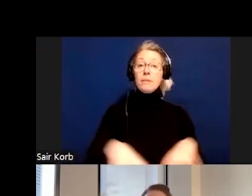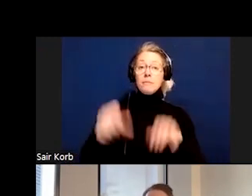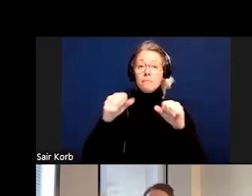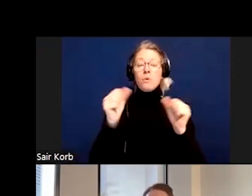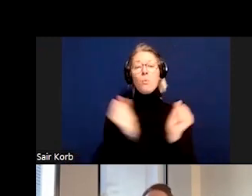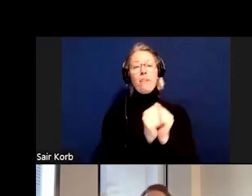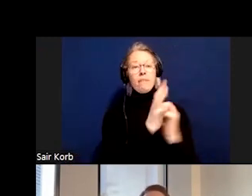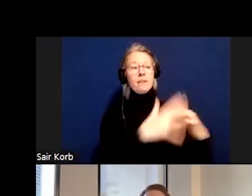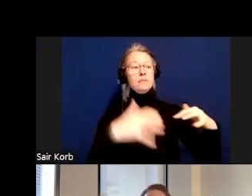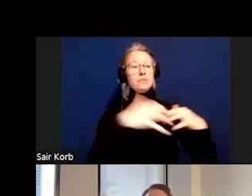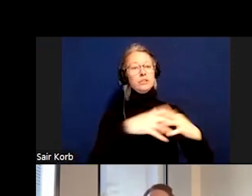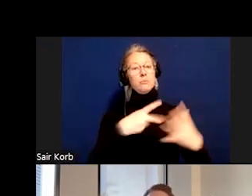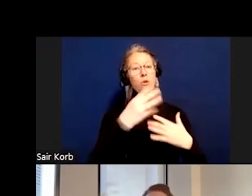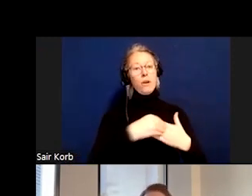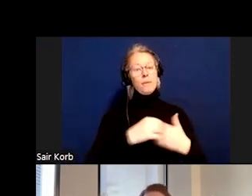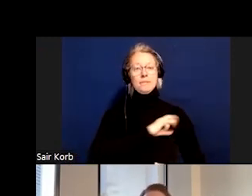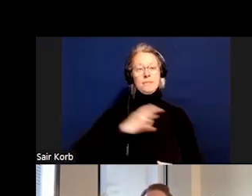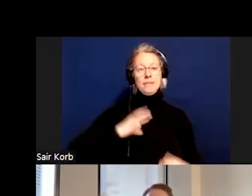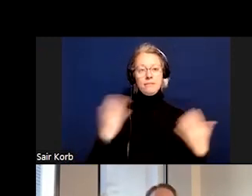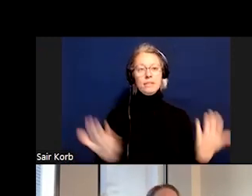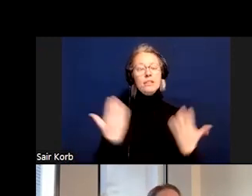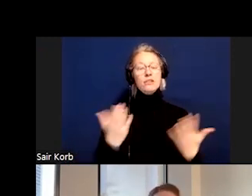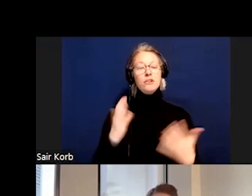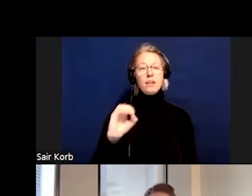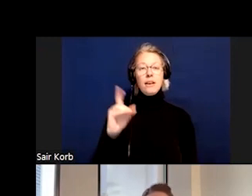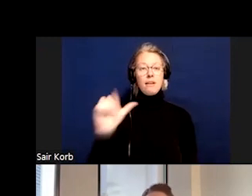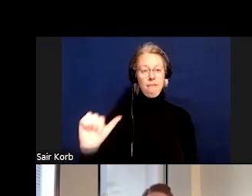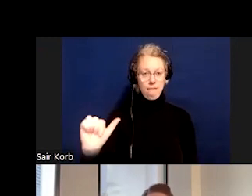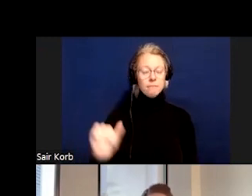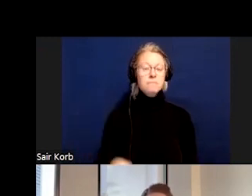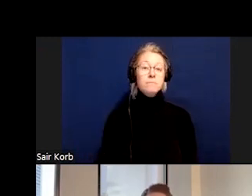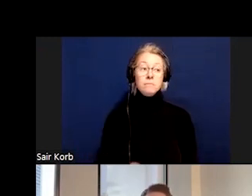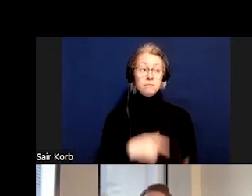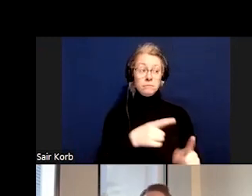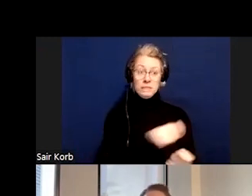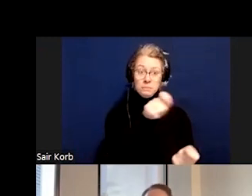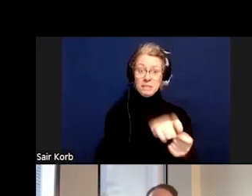program staff here at Calgary Arts Development. It doesn't have specific guidelines and Morgan